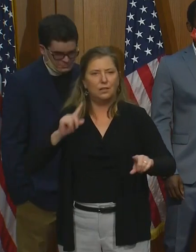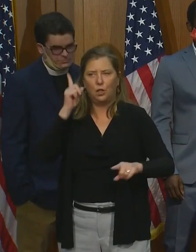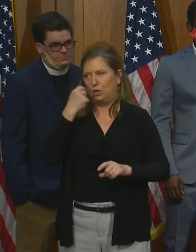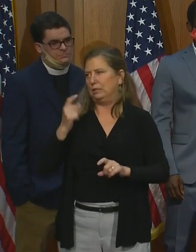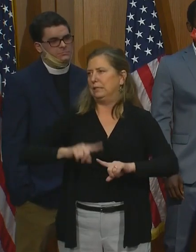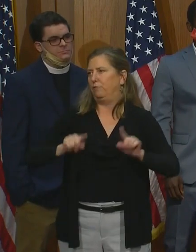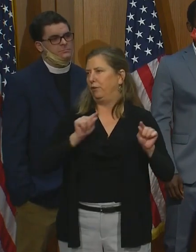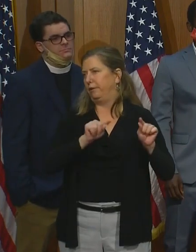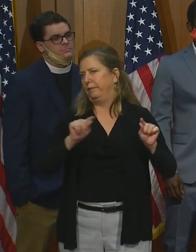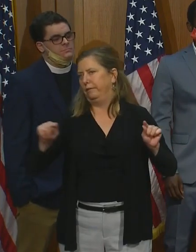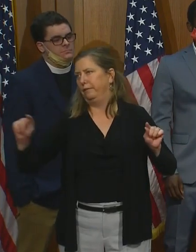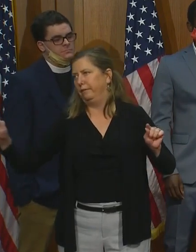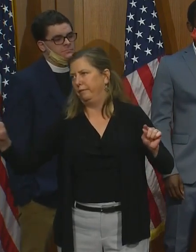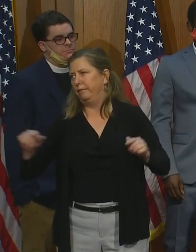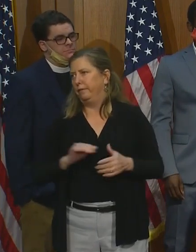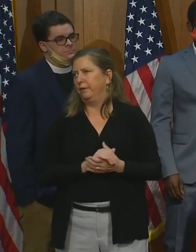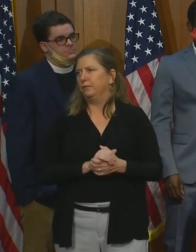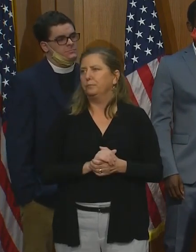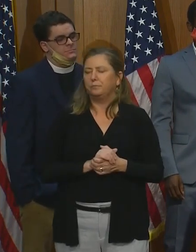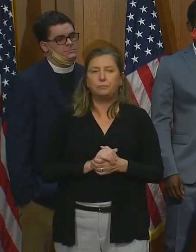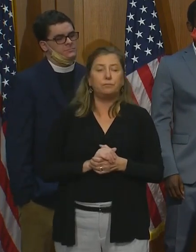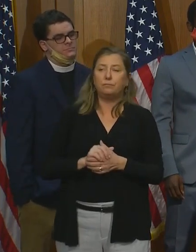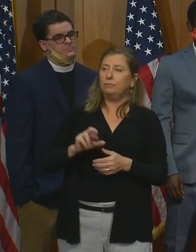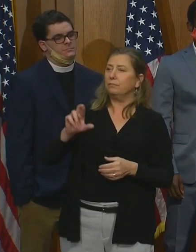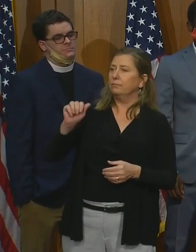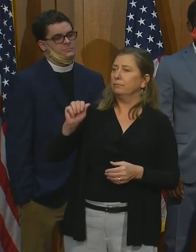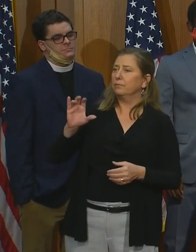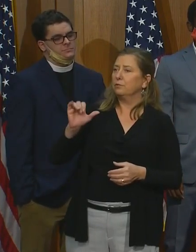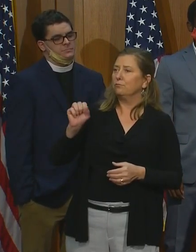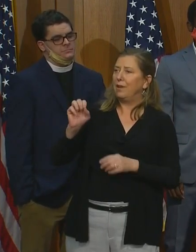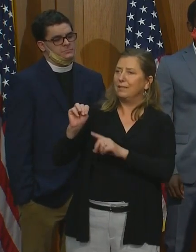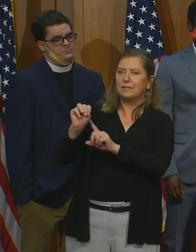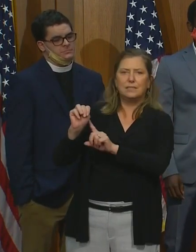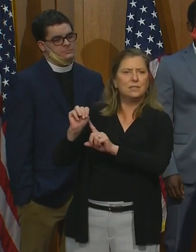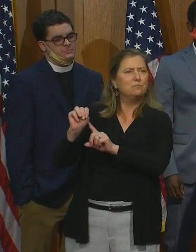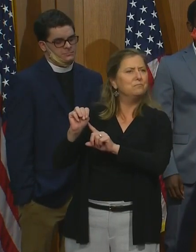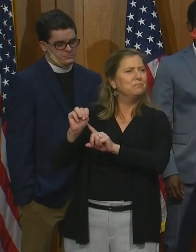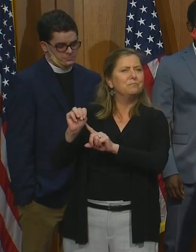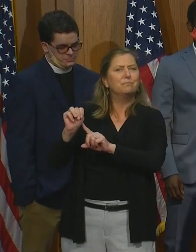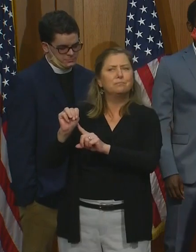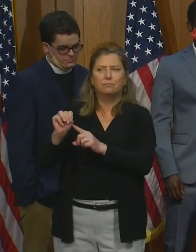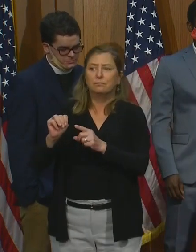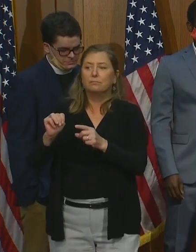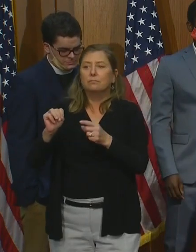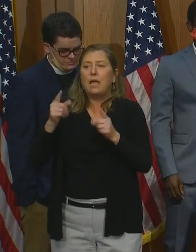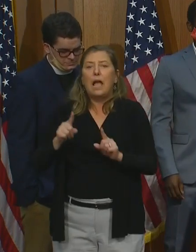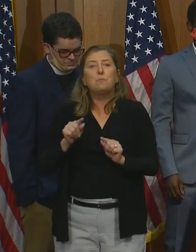COUNTRY JUST IN DIFFERENT